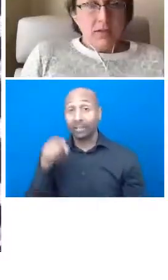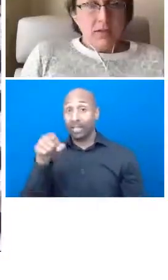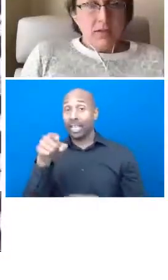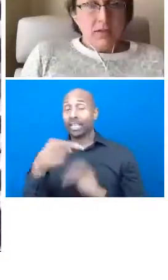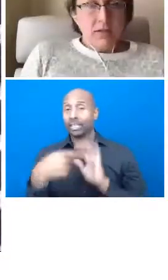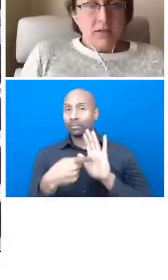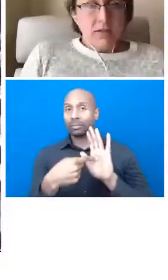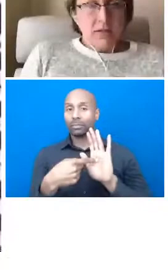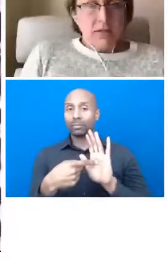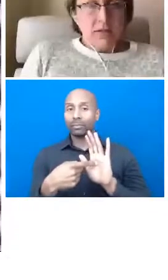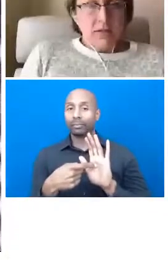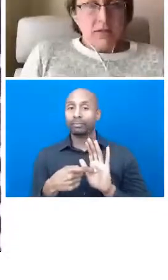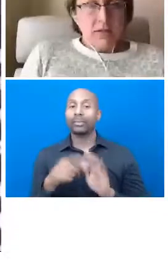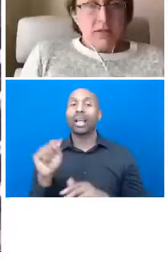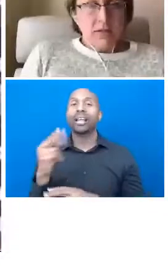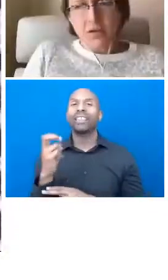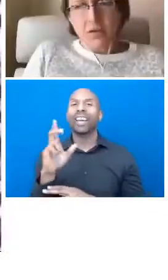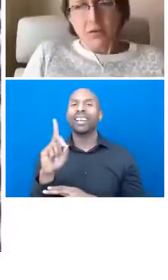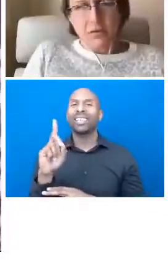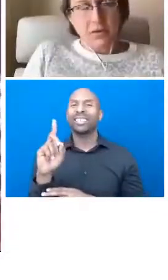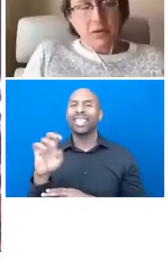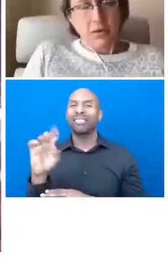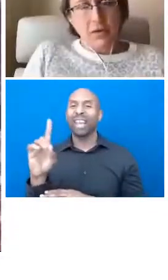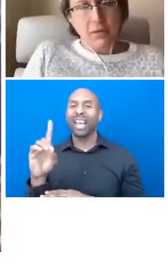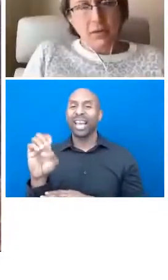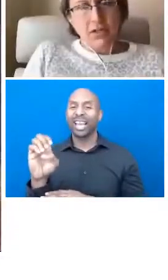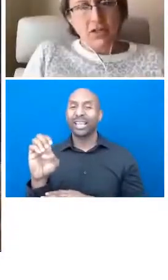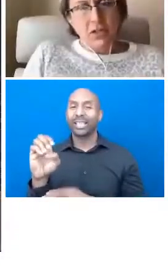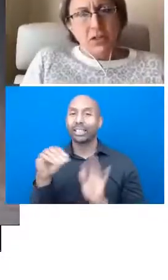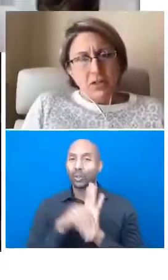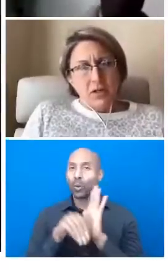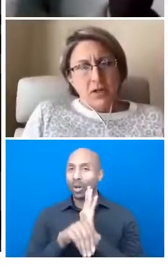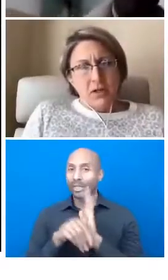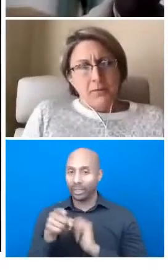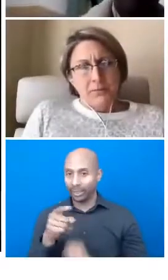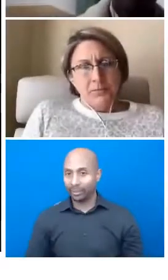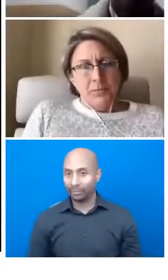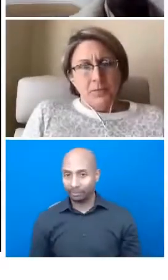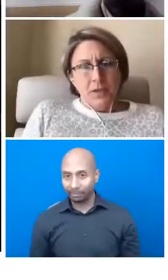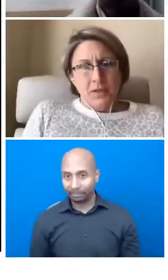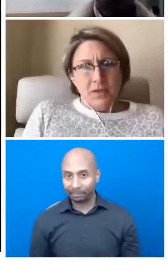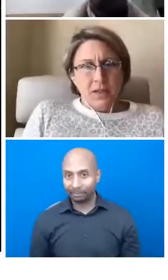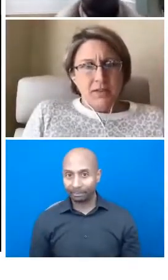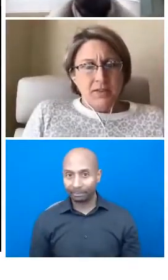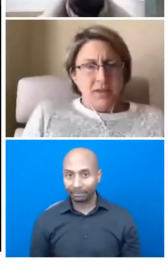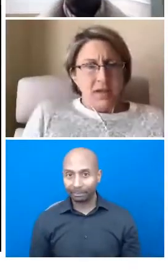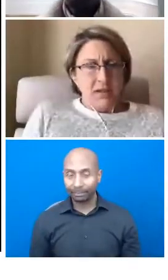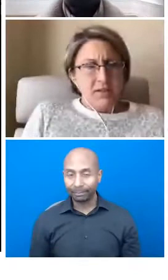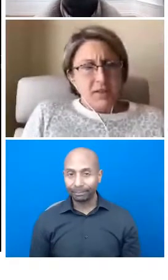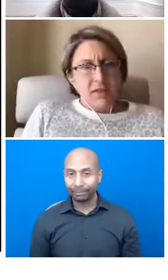If you can show the whole image. Thanks.